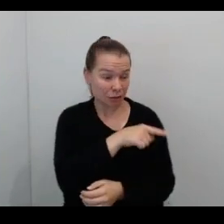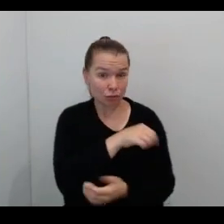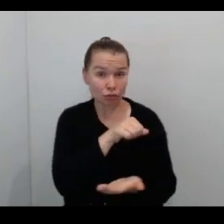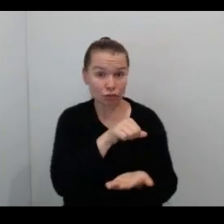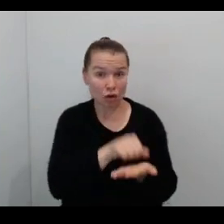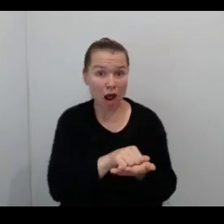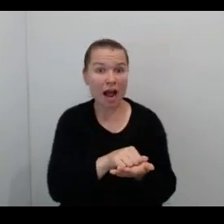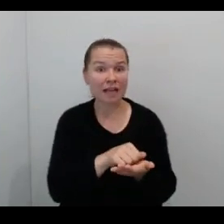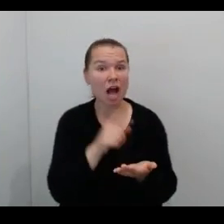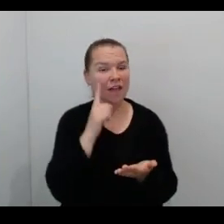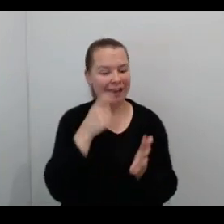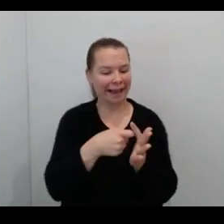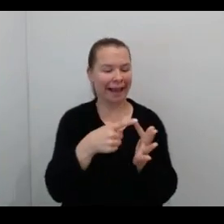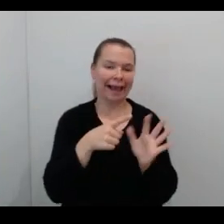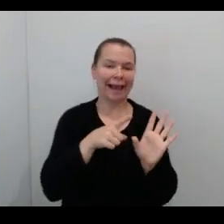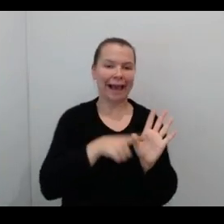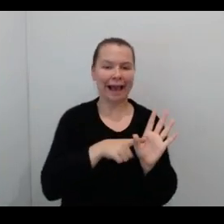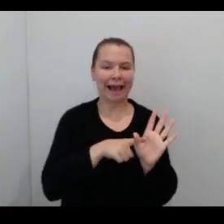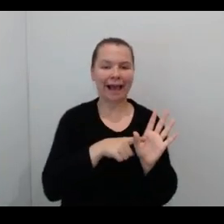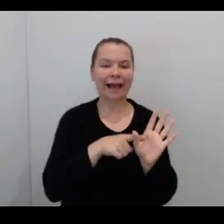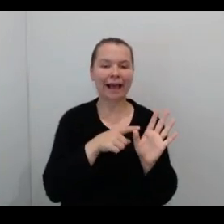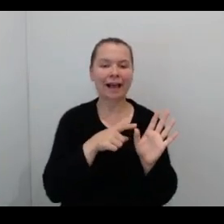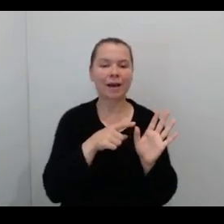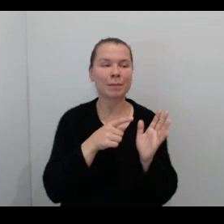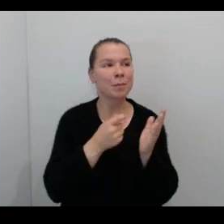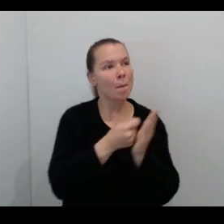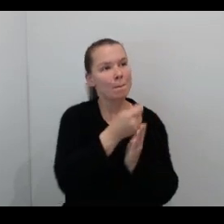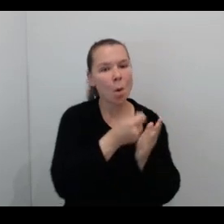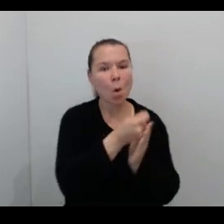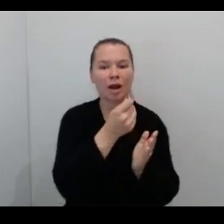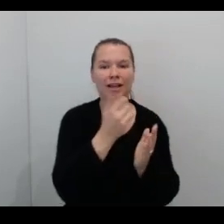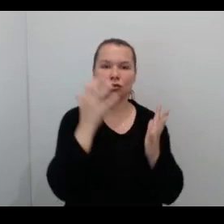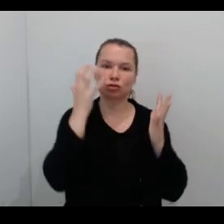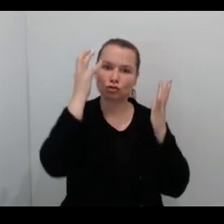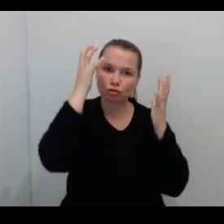warning signal that there's more mortgage stress on the way. Yeah, definitely.